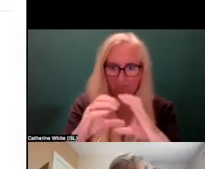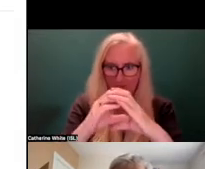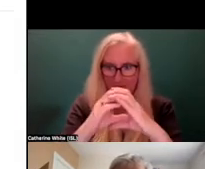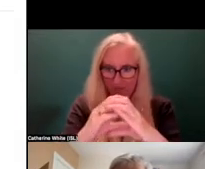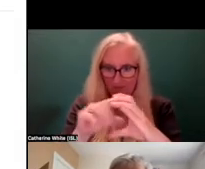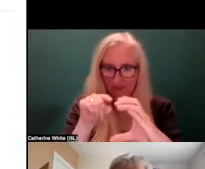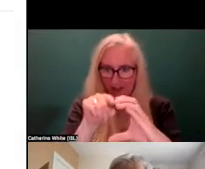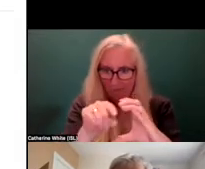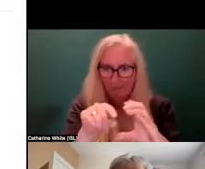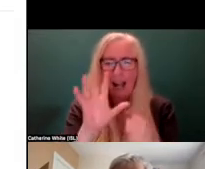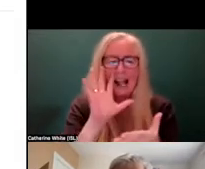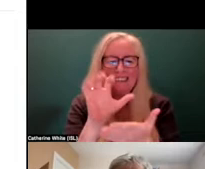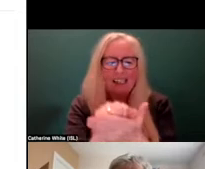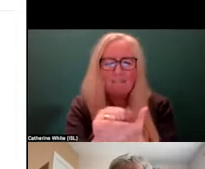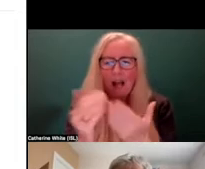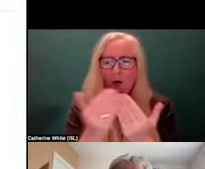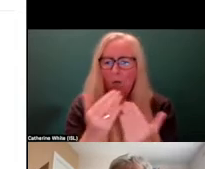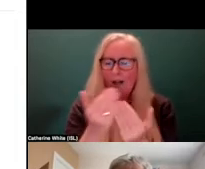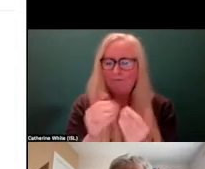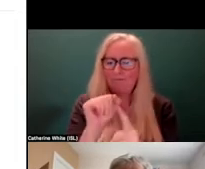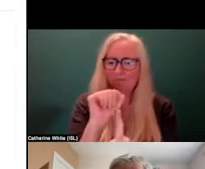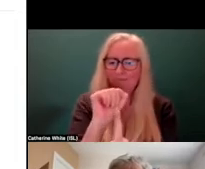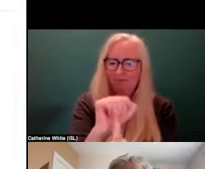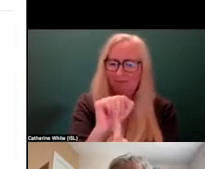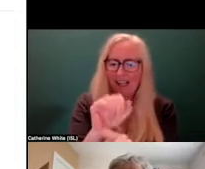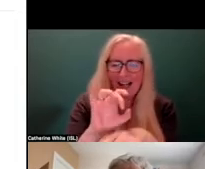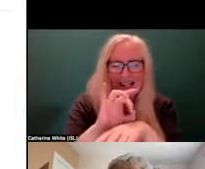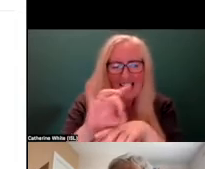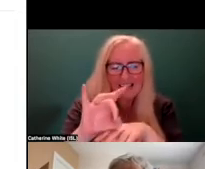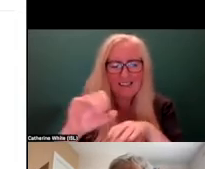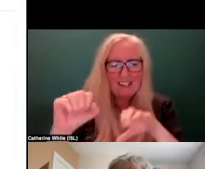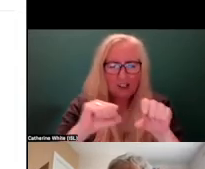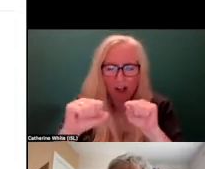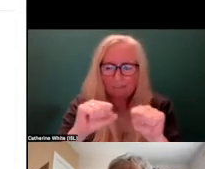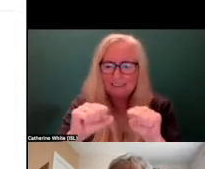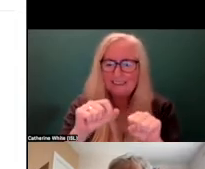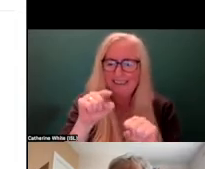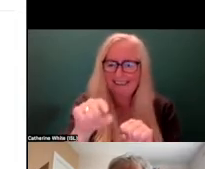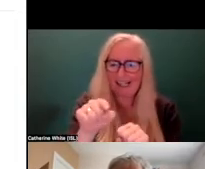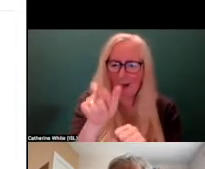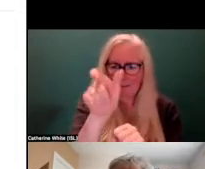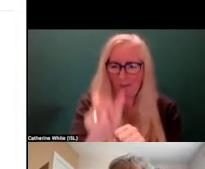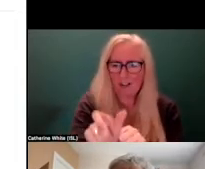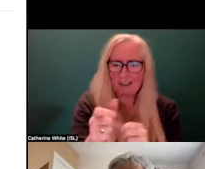and really tries to identify what are the kinds of services and supports